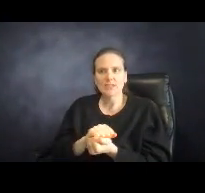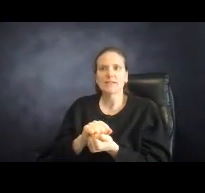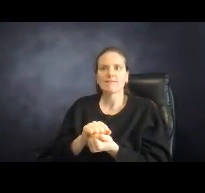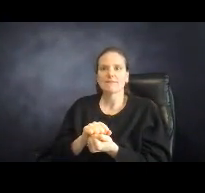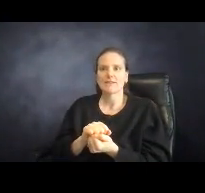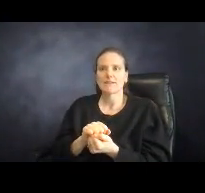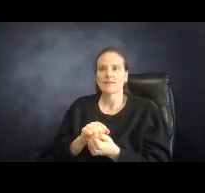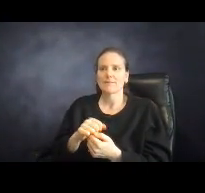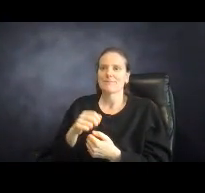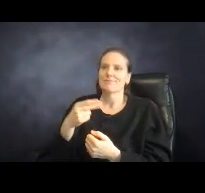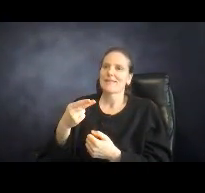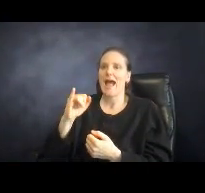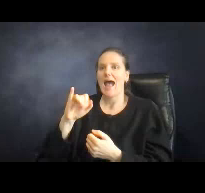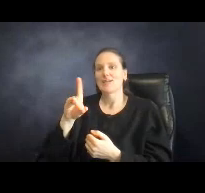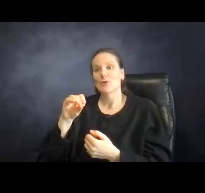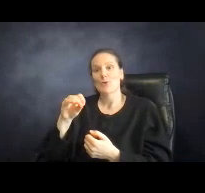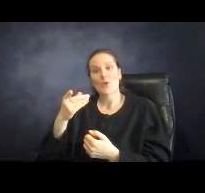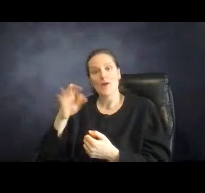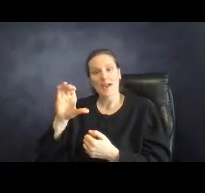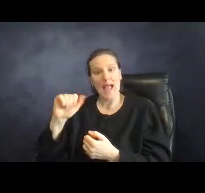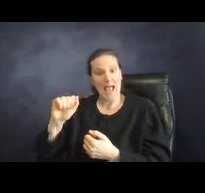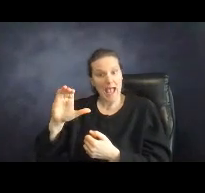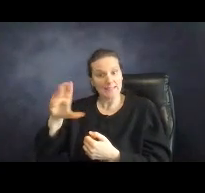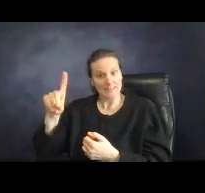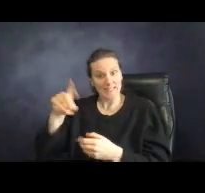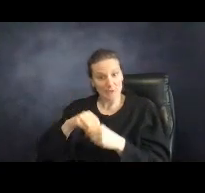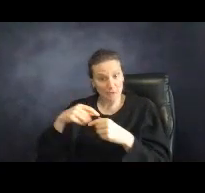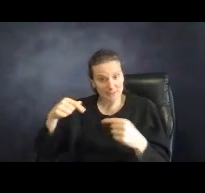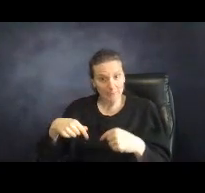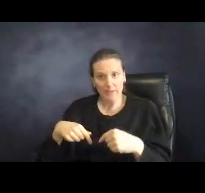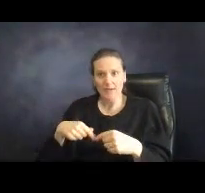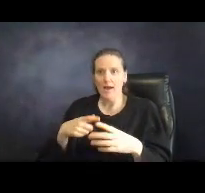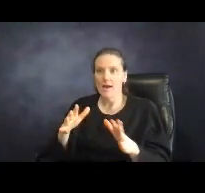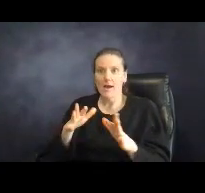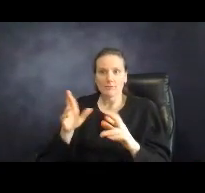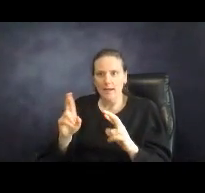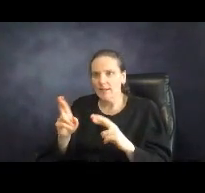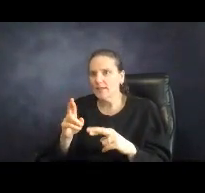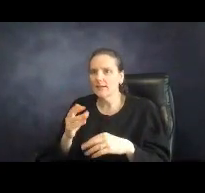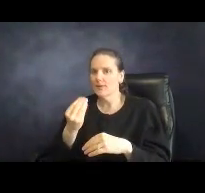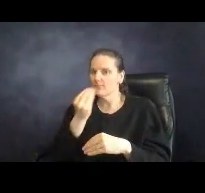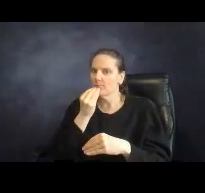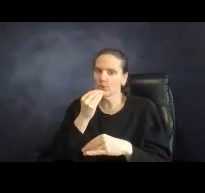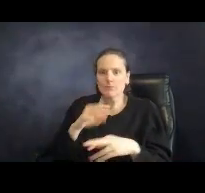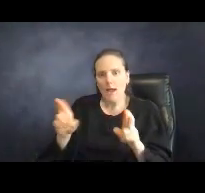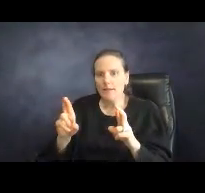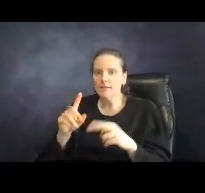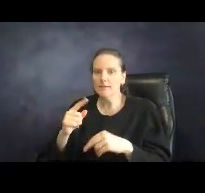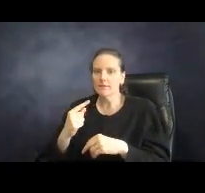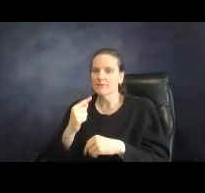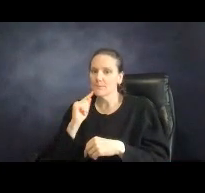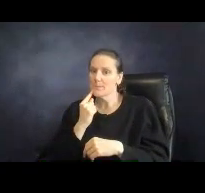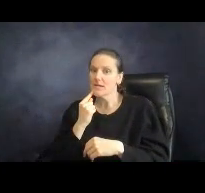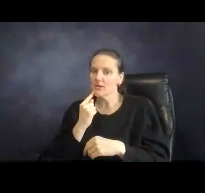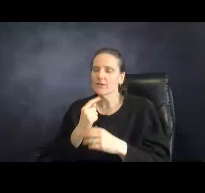your hydrochloric acid in your stomach, and then that tells the rest of your digestion like, hey, get ready. There's some good stuff coming. If you're just doing sweet, you don't get